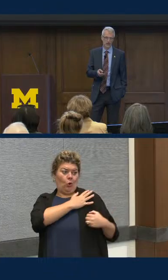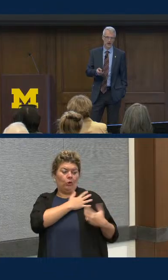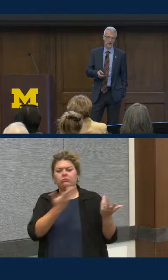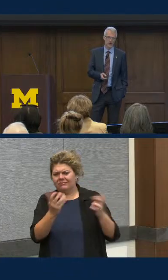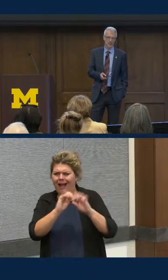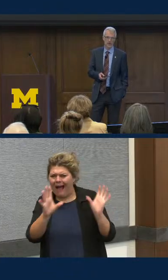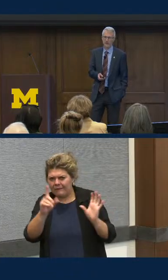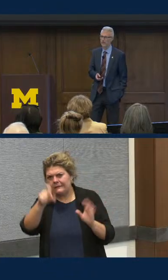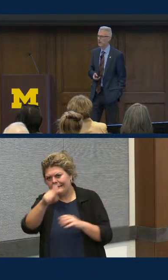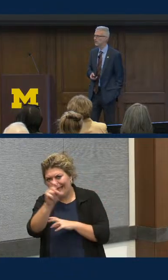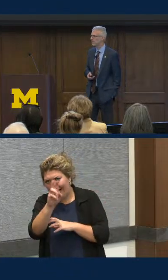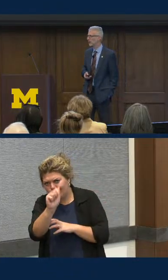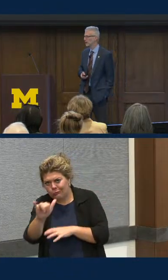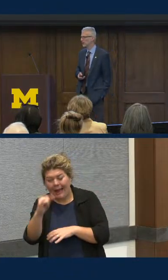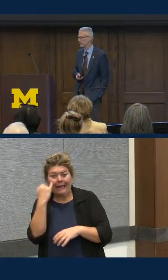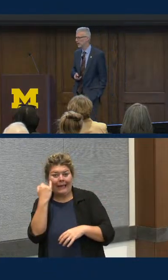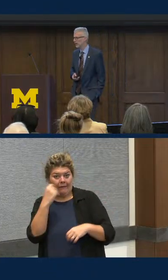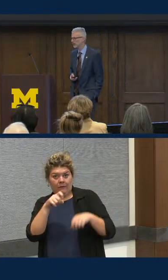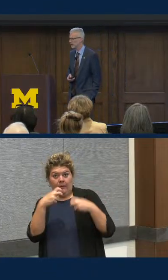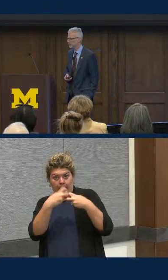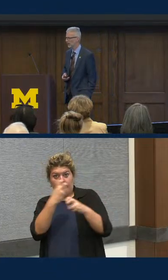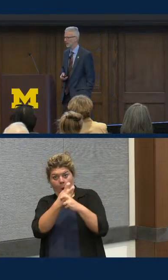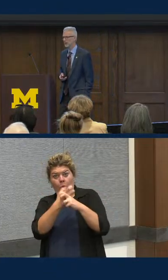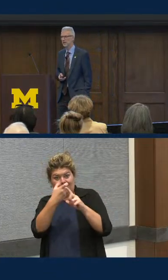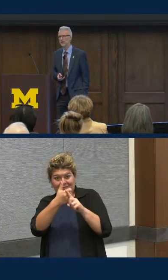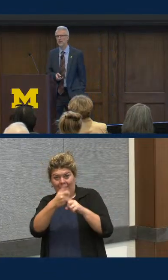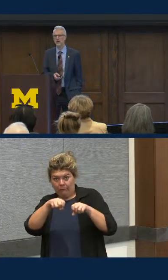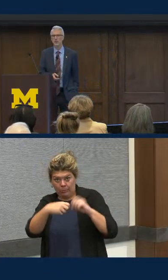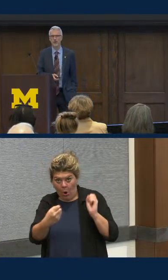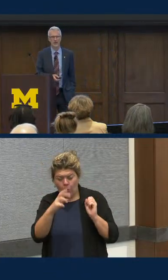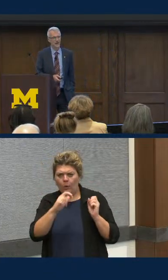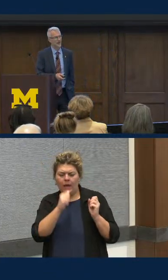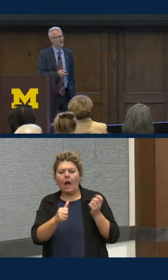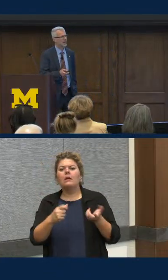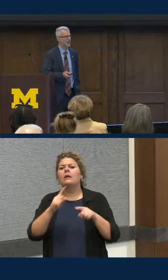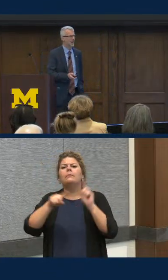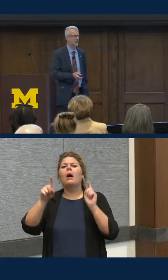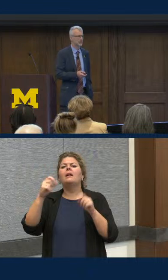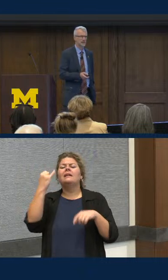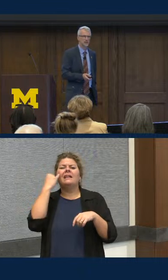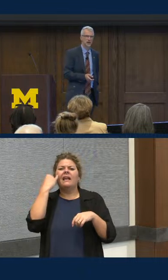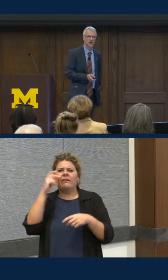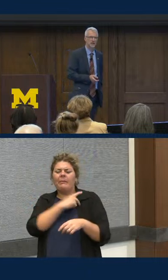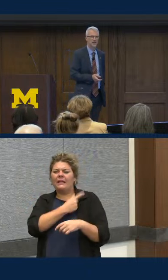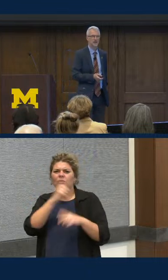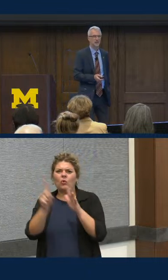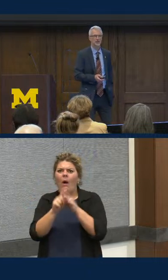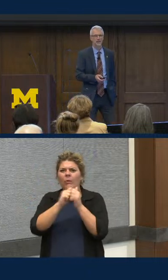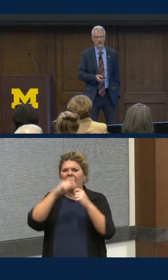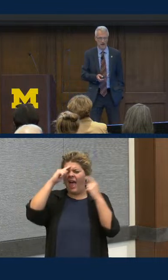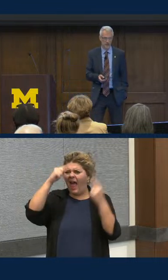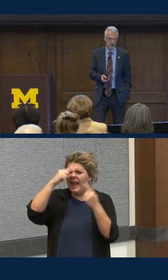find if the bones are broken but if you have a patient show up with a headache or dizzy spills